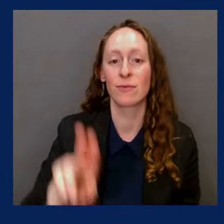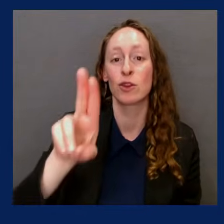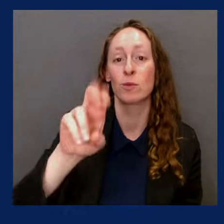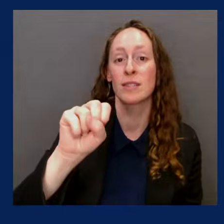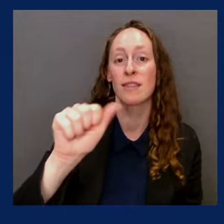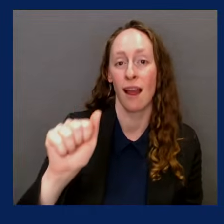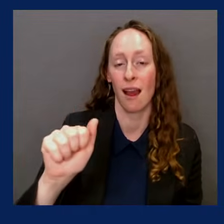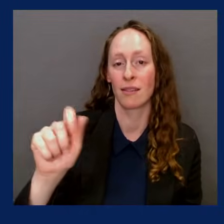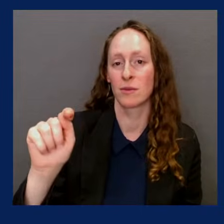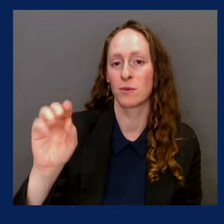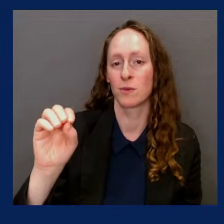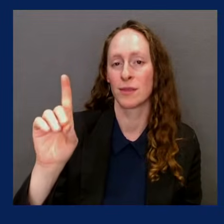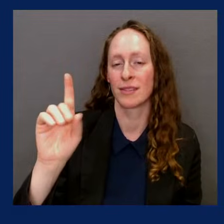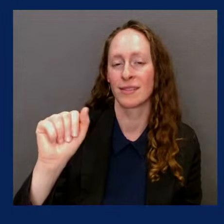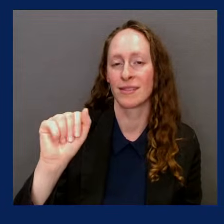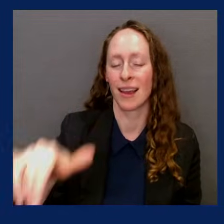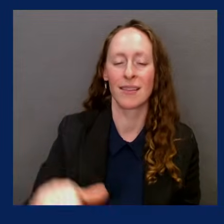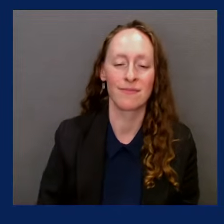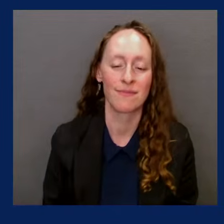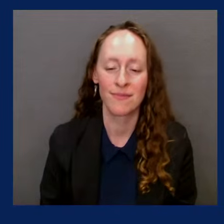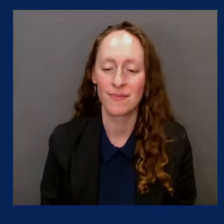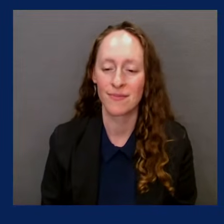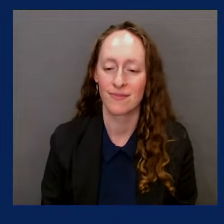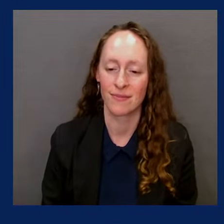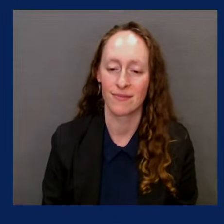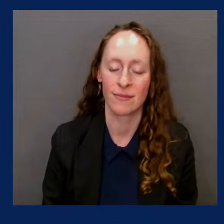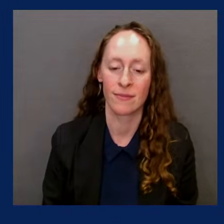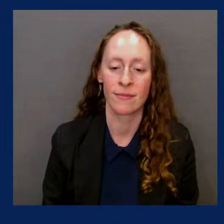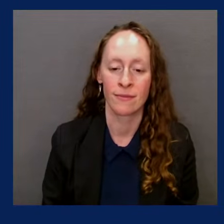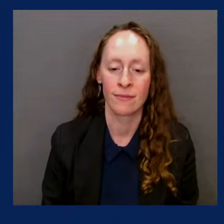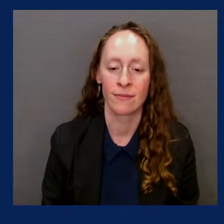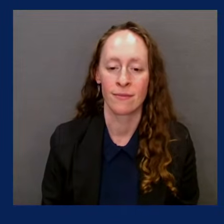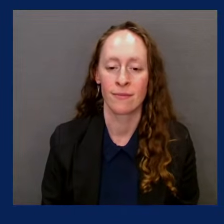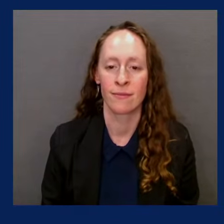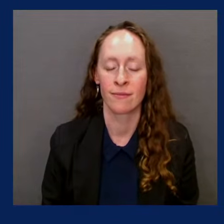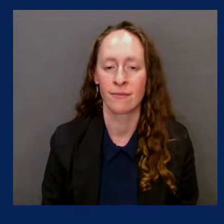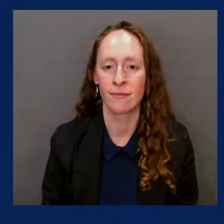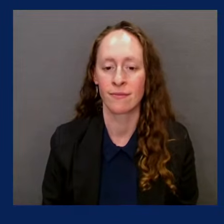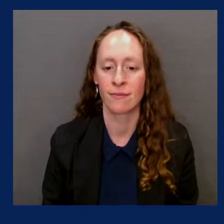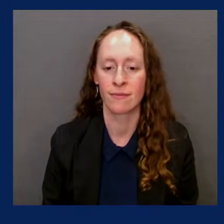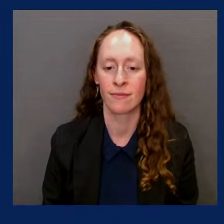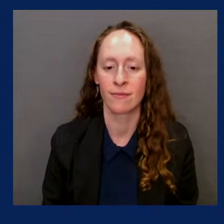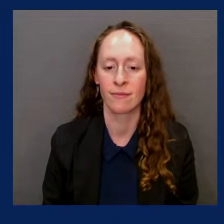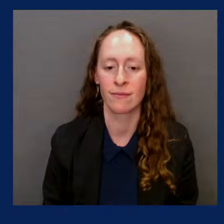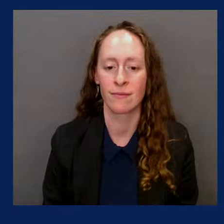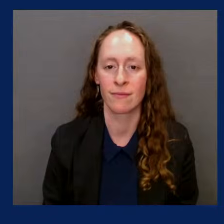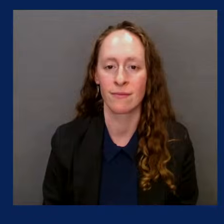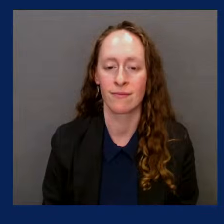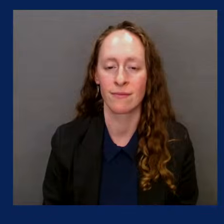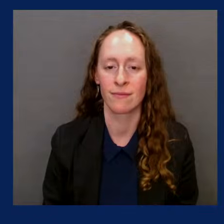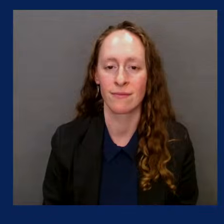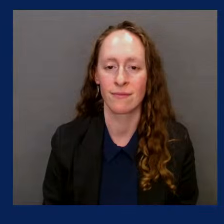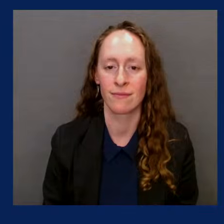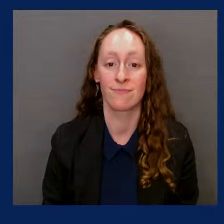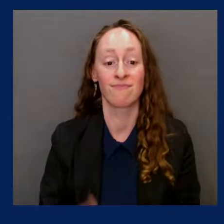The Press: Thank you, Mr. President and Prime Minister Albanese. Welcome to Washington. Mr. President, I want to ask about the conflict --